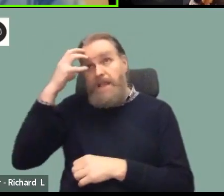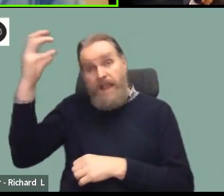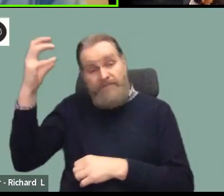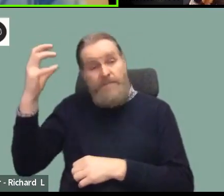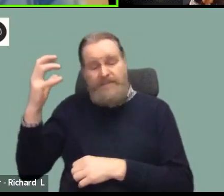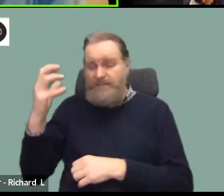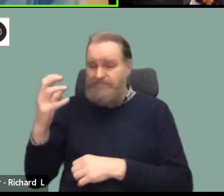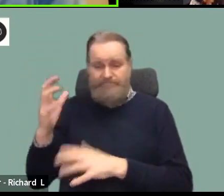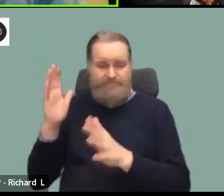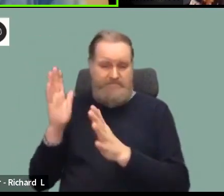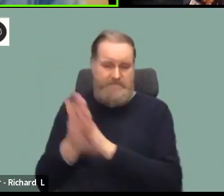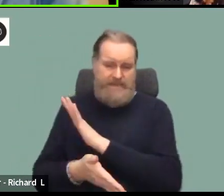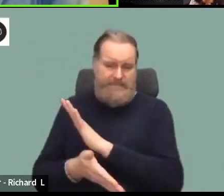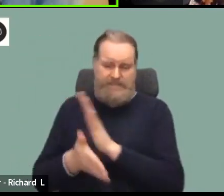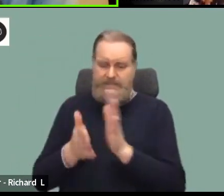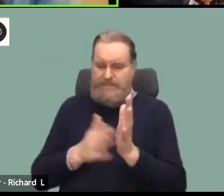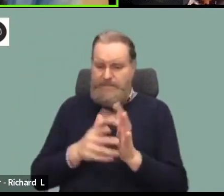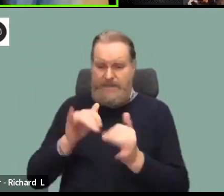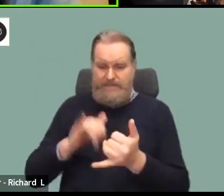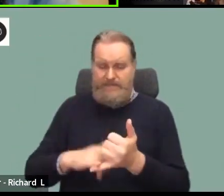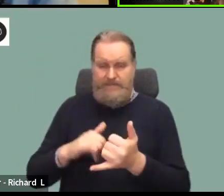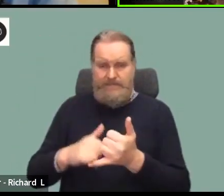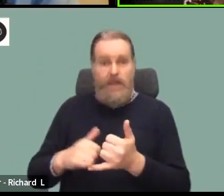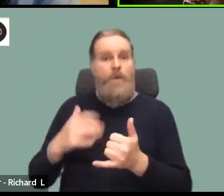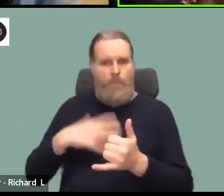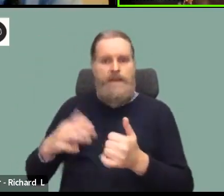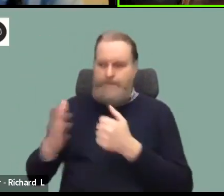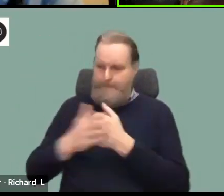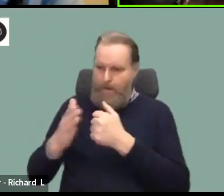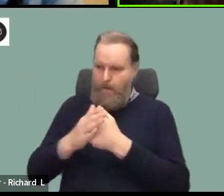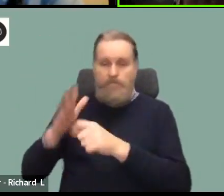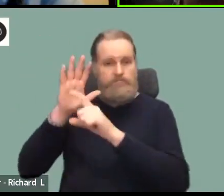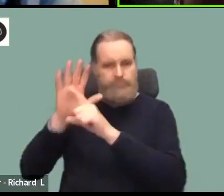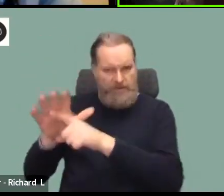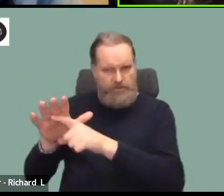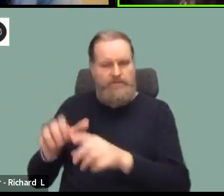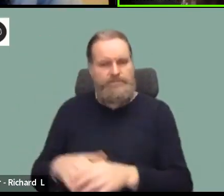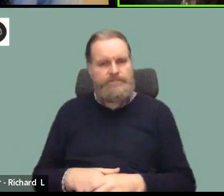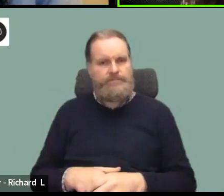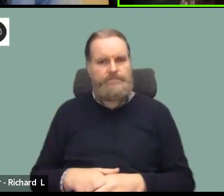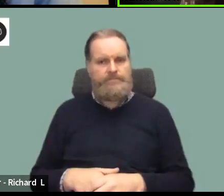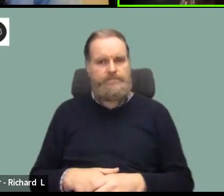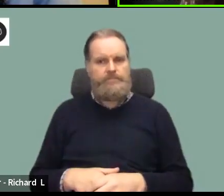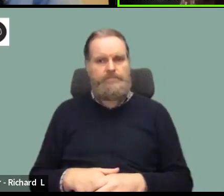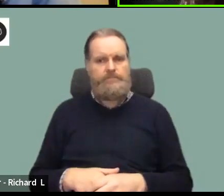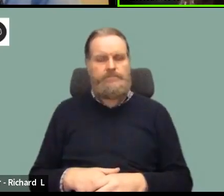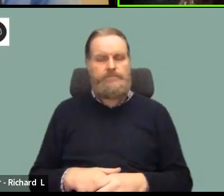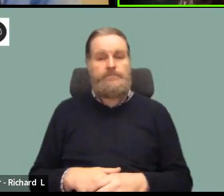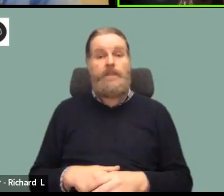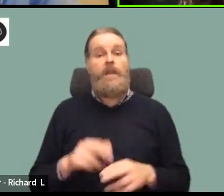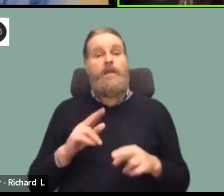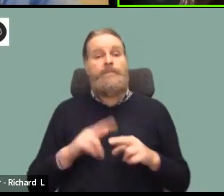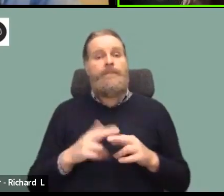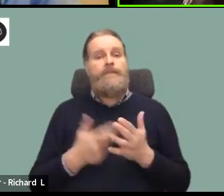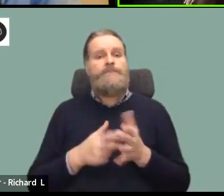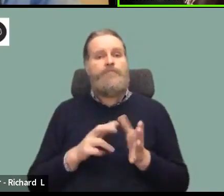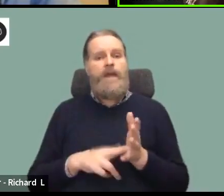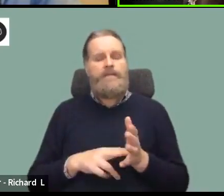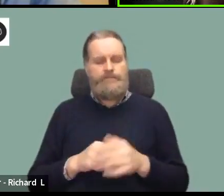because of the mess. aster in, and if aster in, and if we can put that pressure on, we can win as well. Okay. I mean, now Okay. I mean, not everybody is here I mean, not everybody is happy